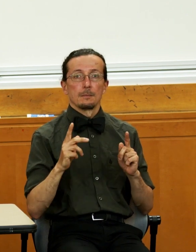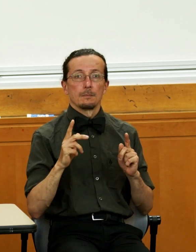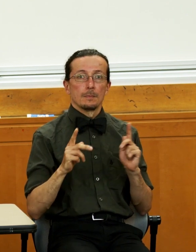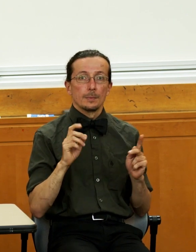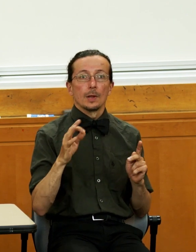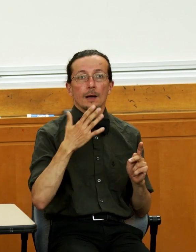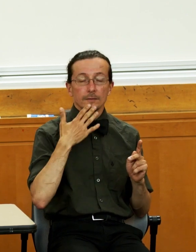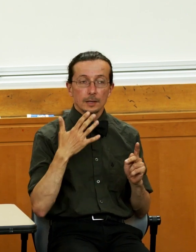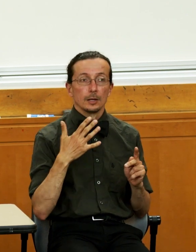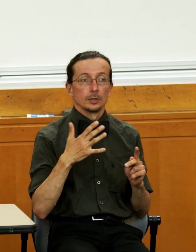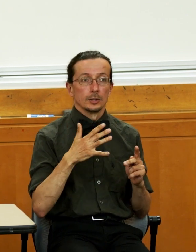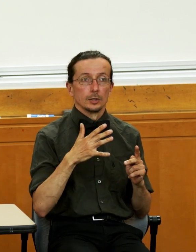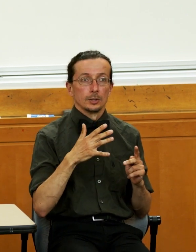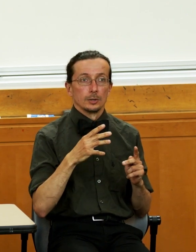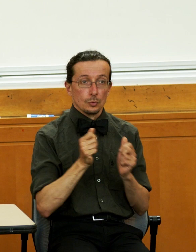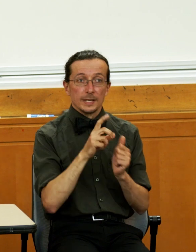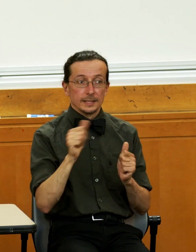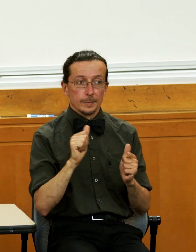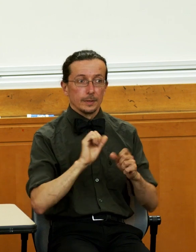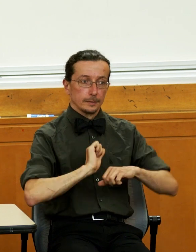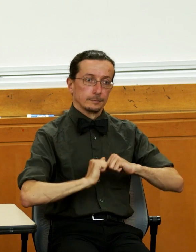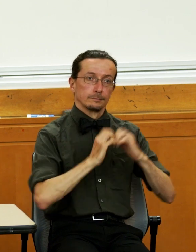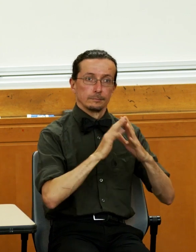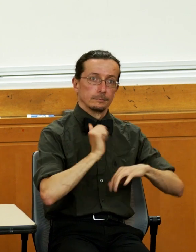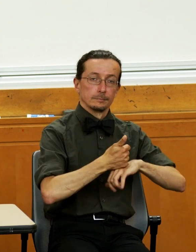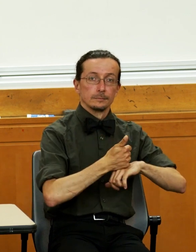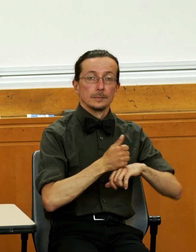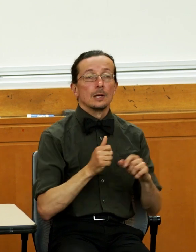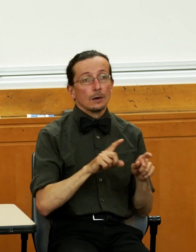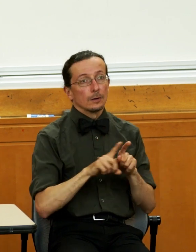queer and trans disabled people, and other disabled people with multi-marginalized identities